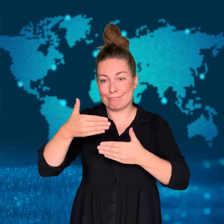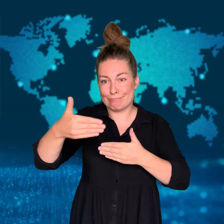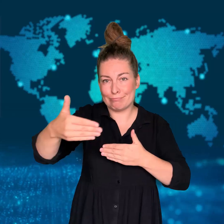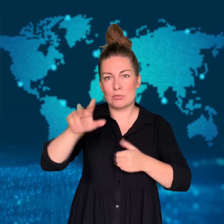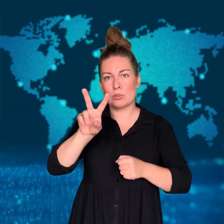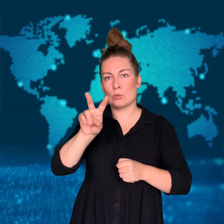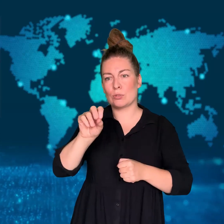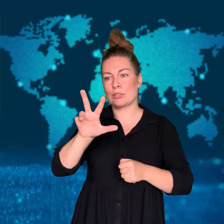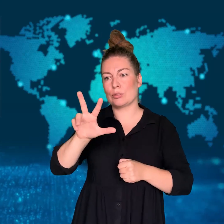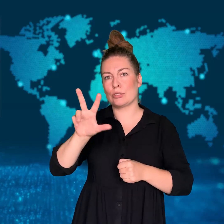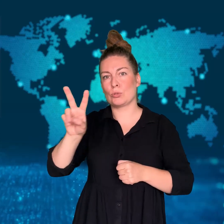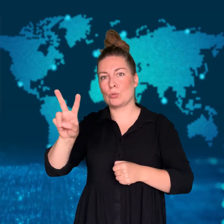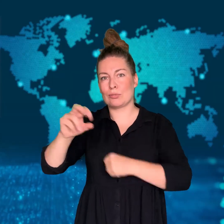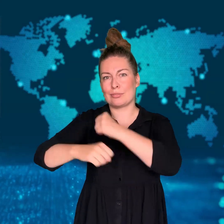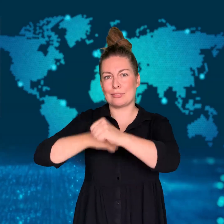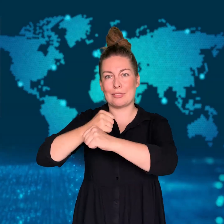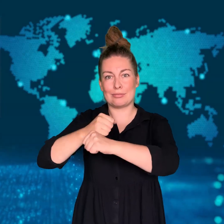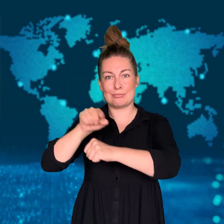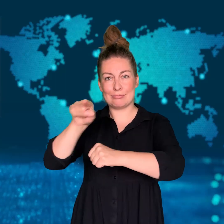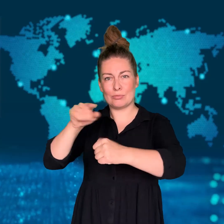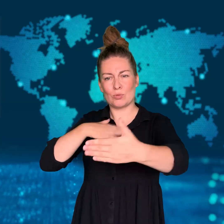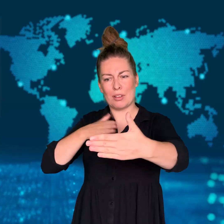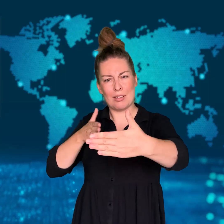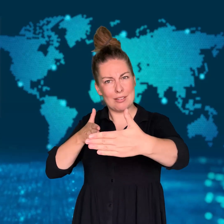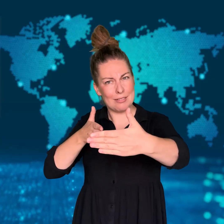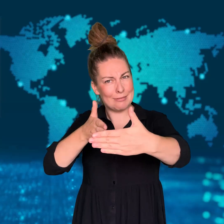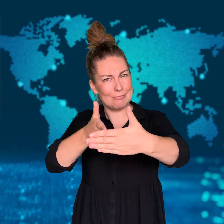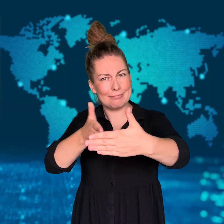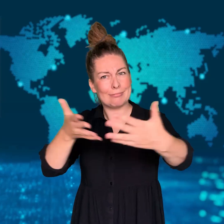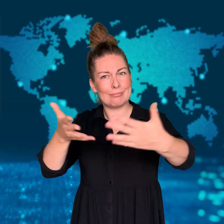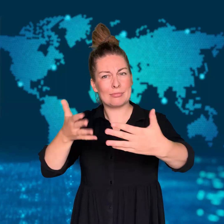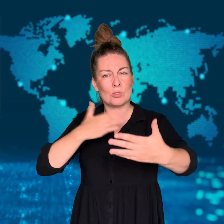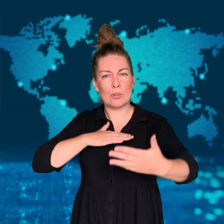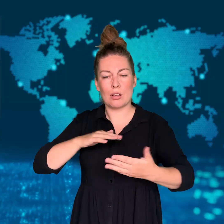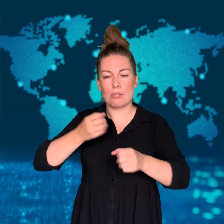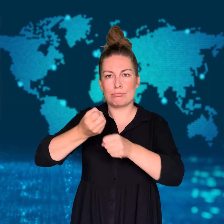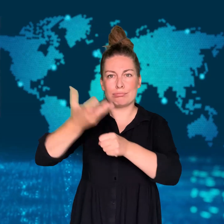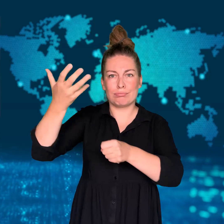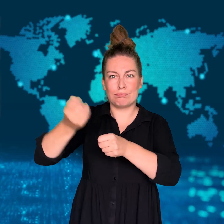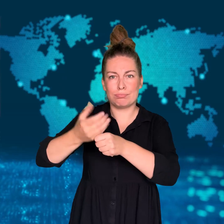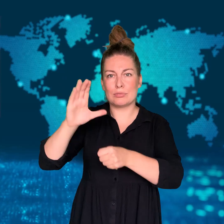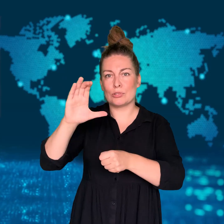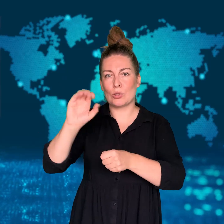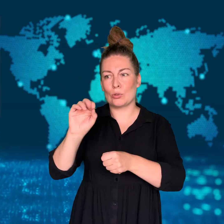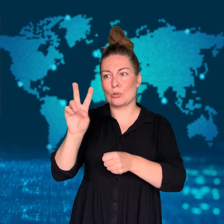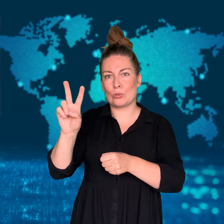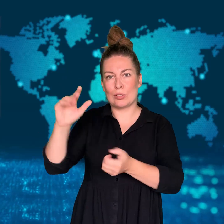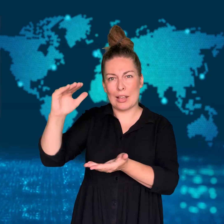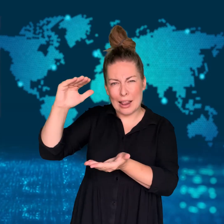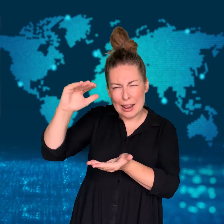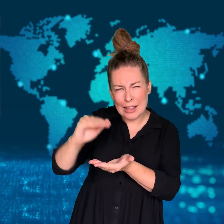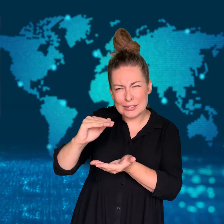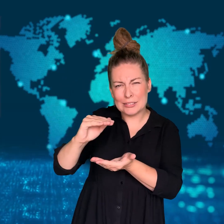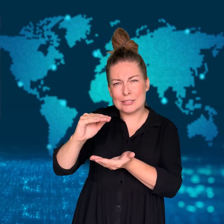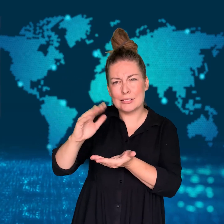and reduce its carbon emissions by 37% by 2032."